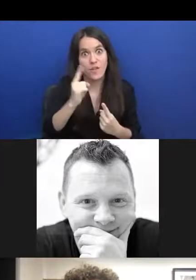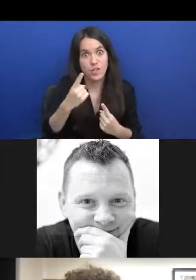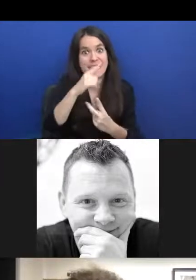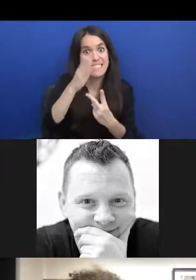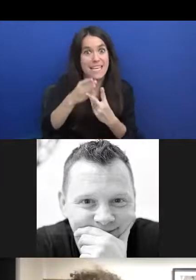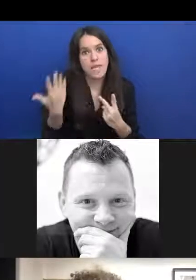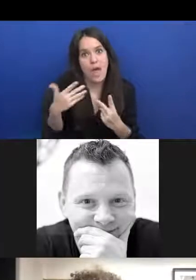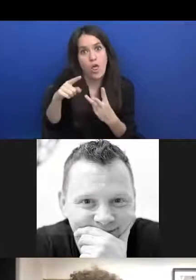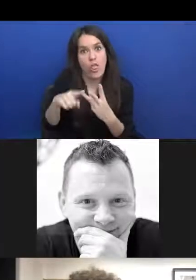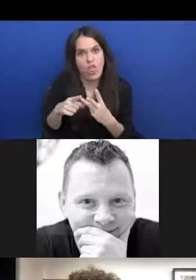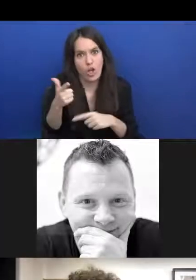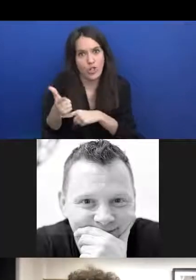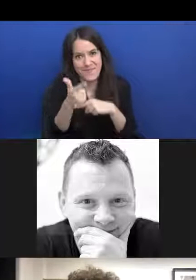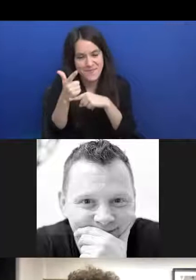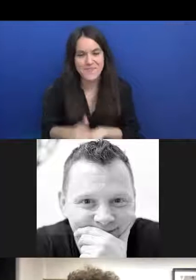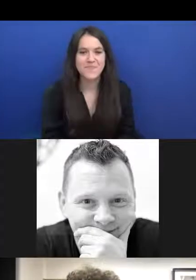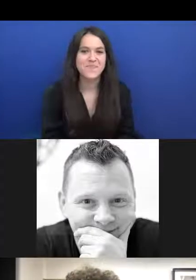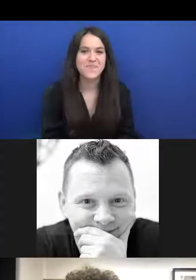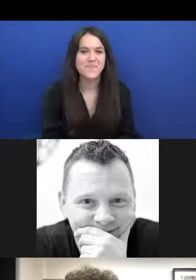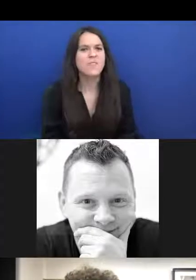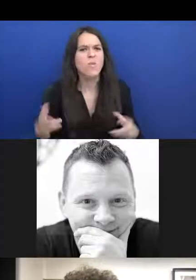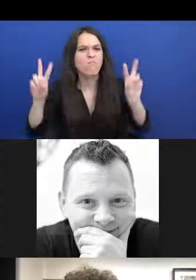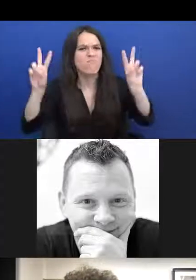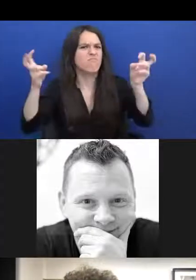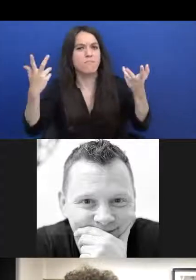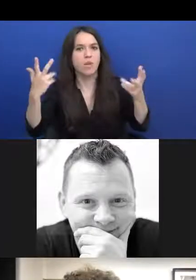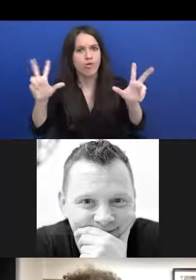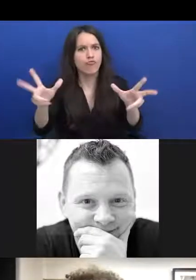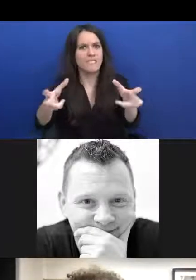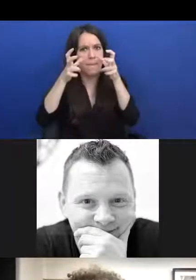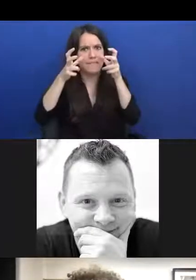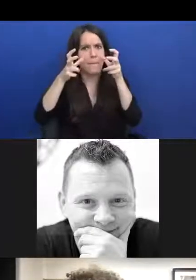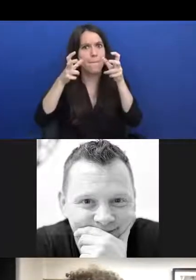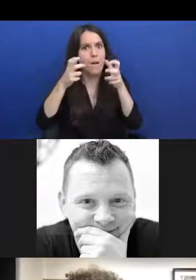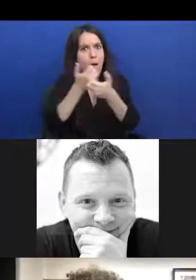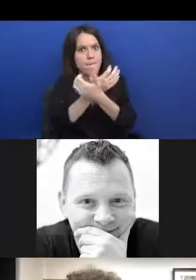so receptive multilingualism is something I’ve looked at it a lot because it seemed very striking